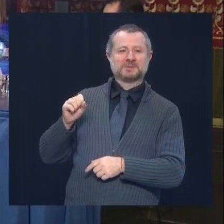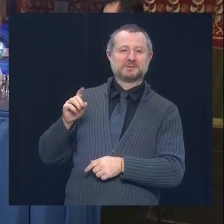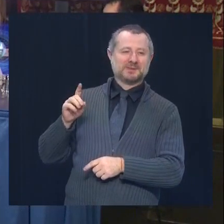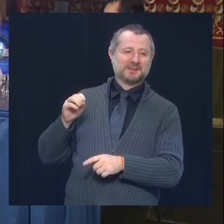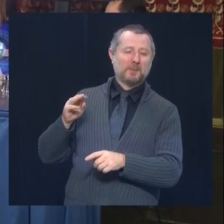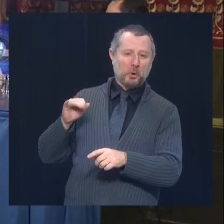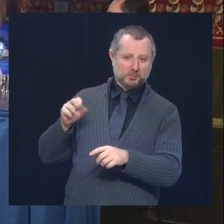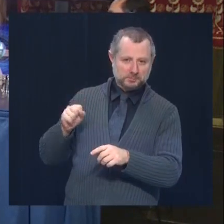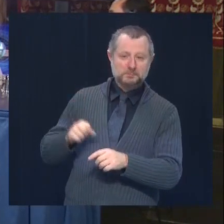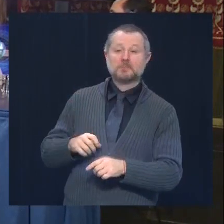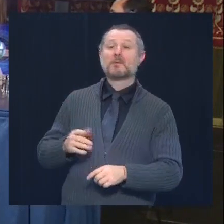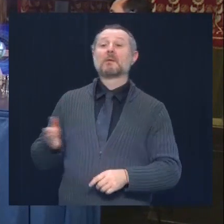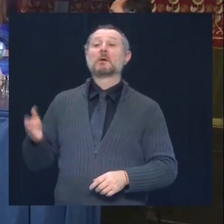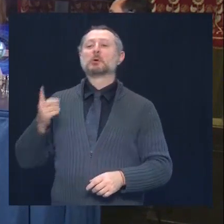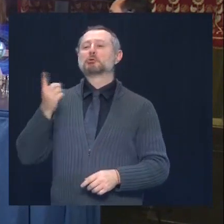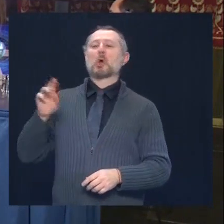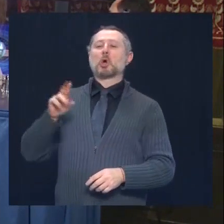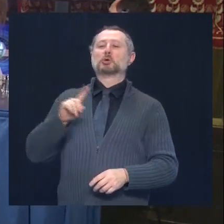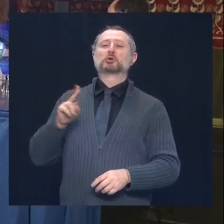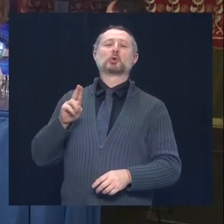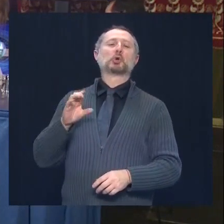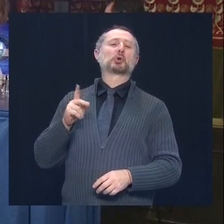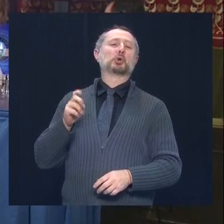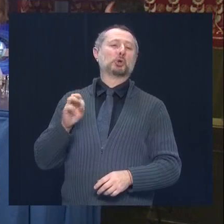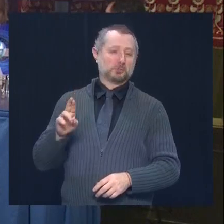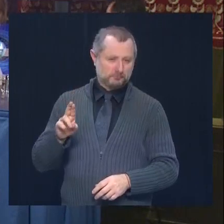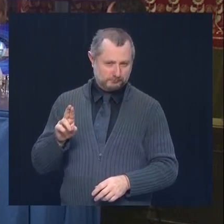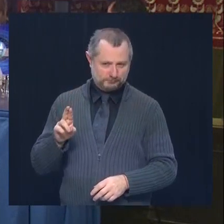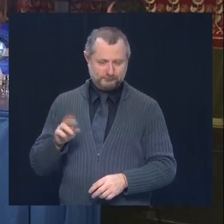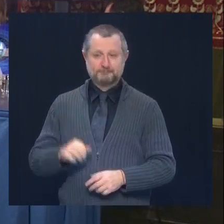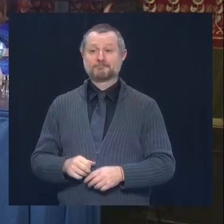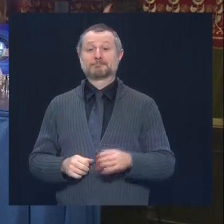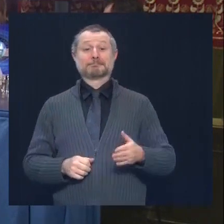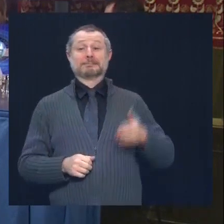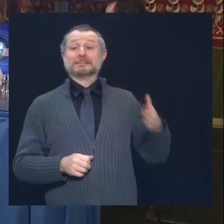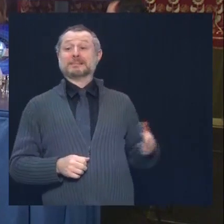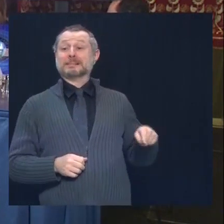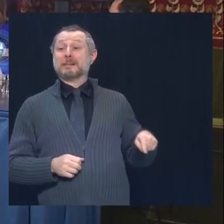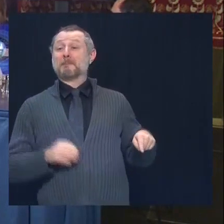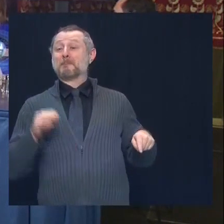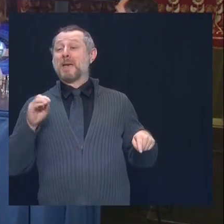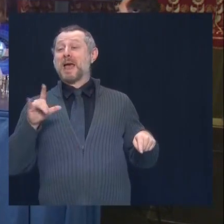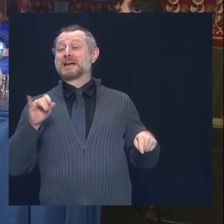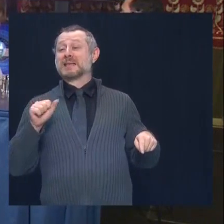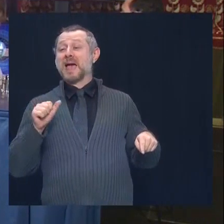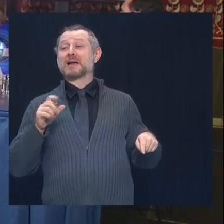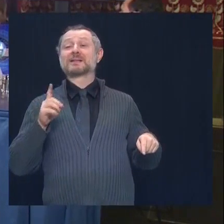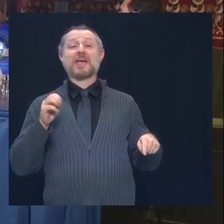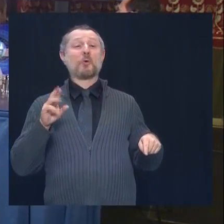MR. GARETH RHODES, THEN COMMISSIONER JIM MALATRIS, COMMISSIONER HOWARD ZUCKER,